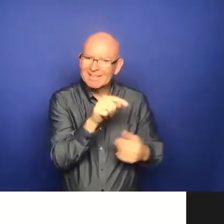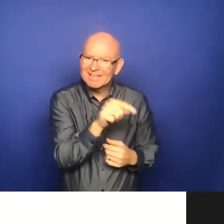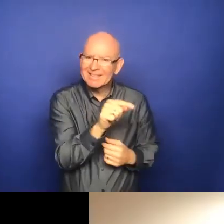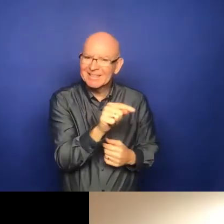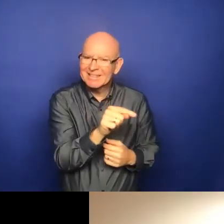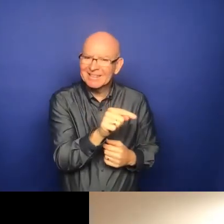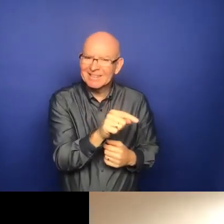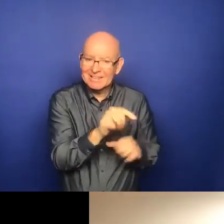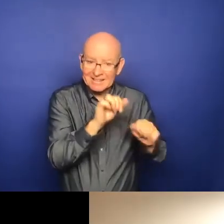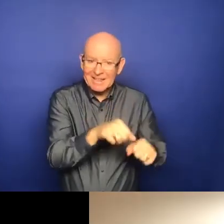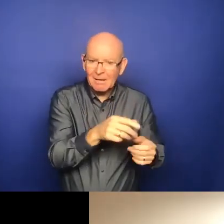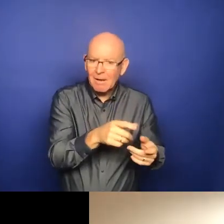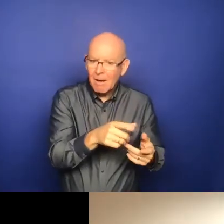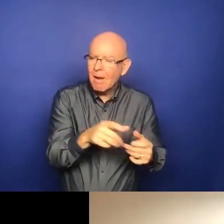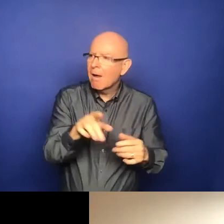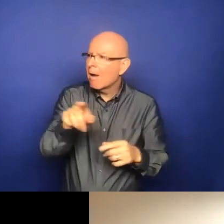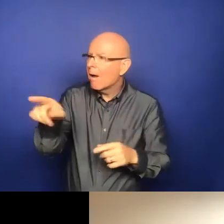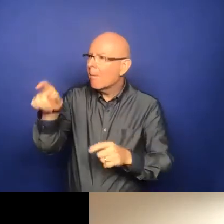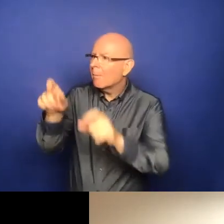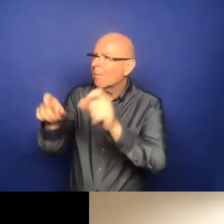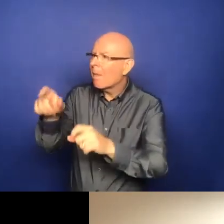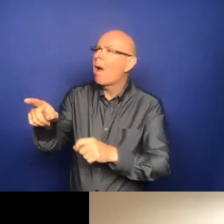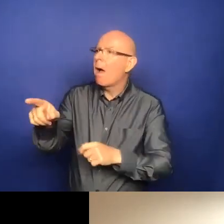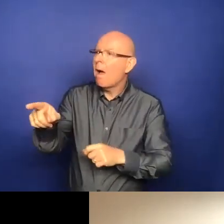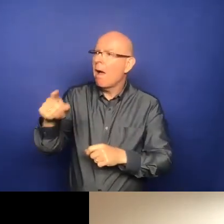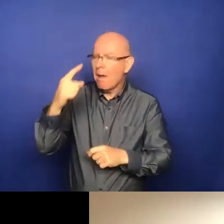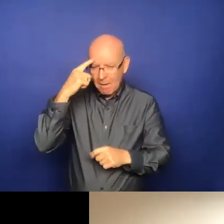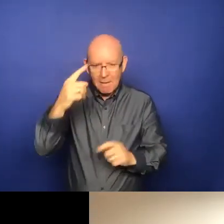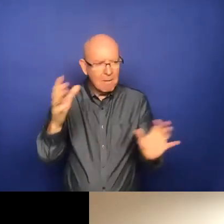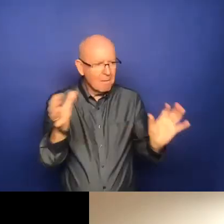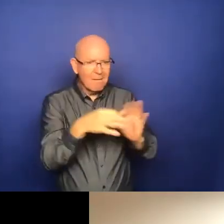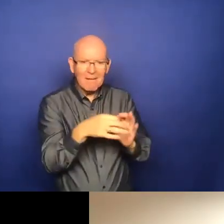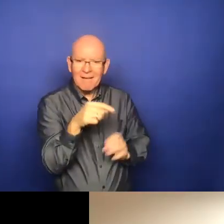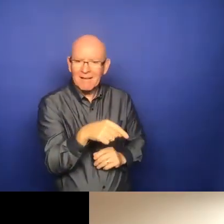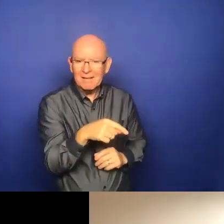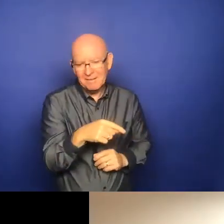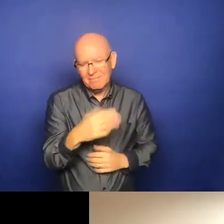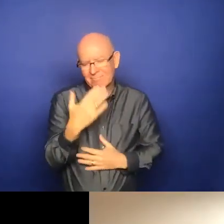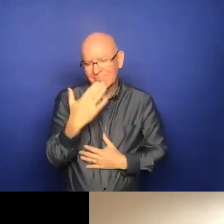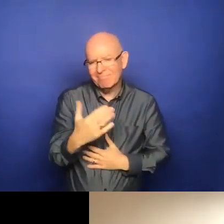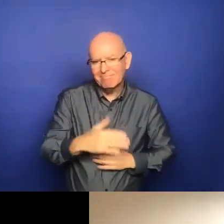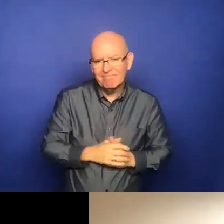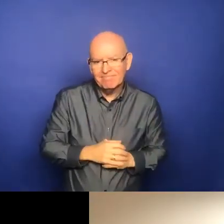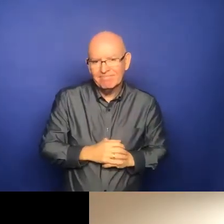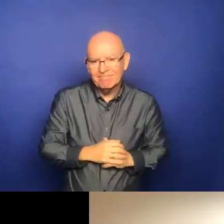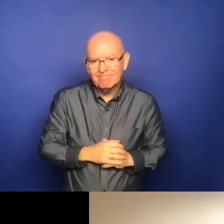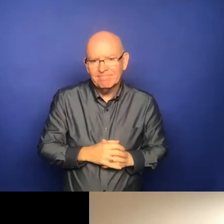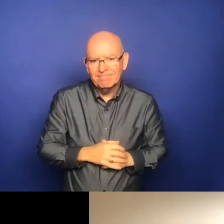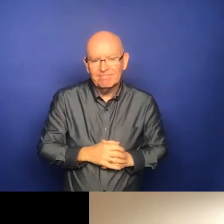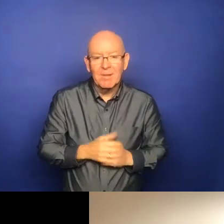people. Thank you.